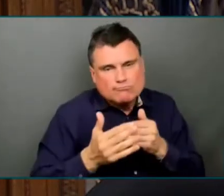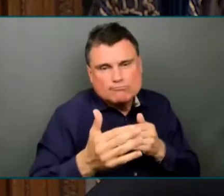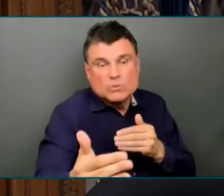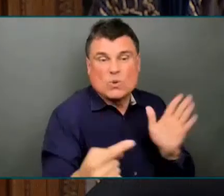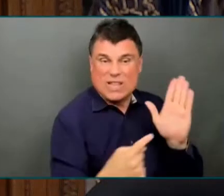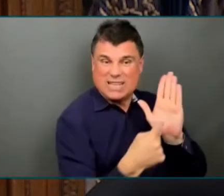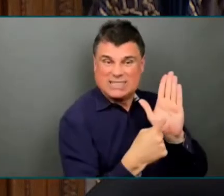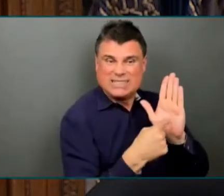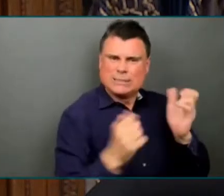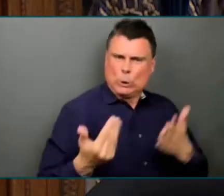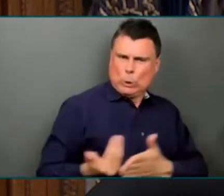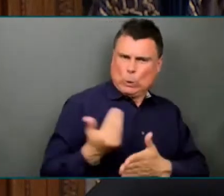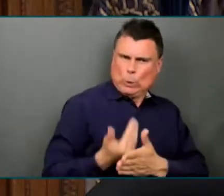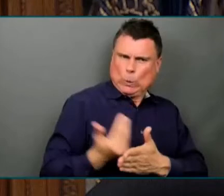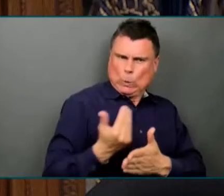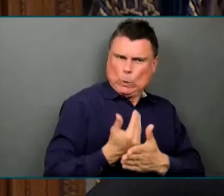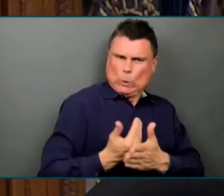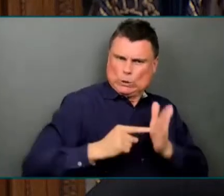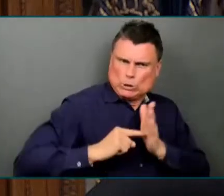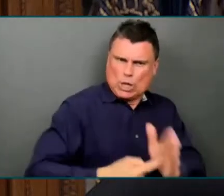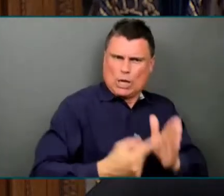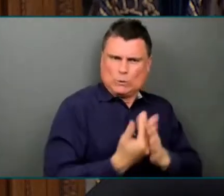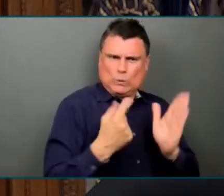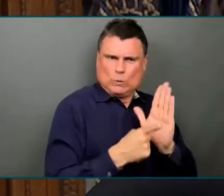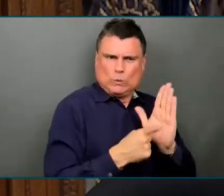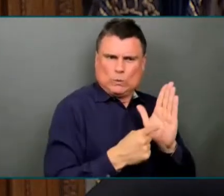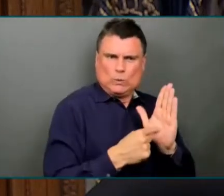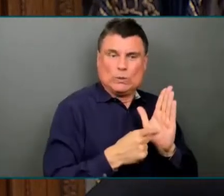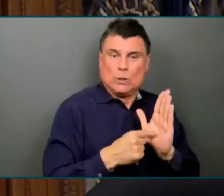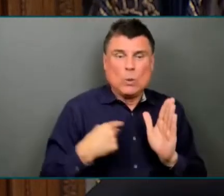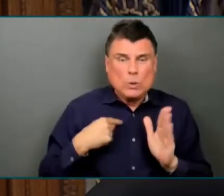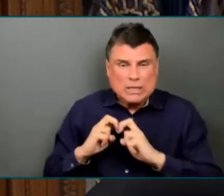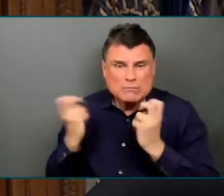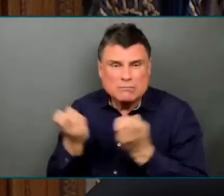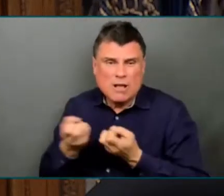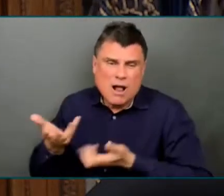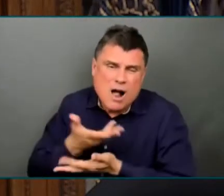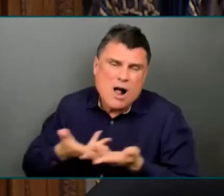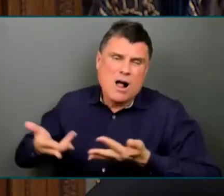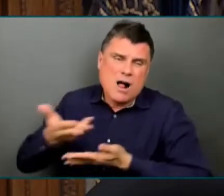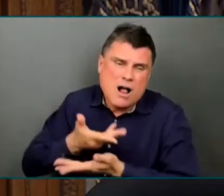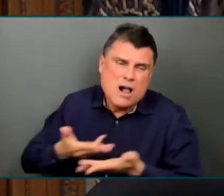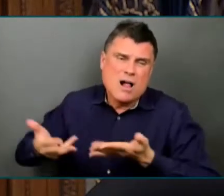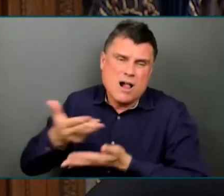issue of accessibility, one of clear human rights, it’s fantastic to see the House stand in unison